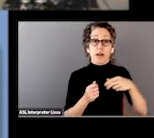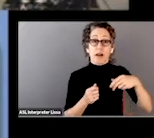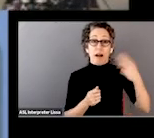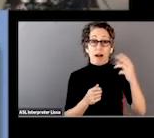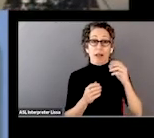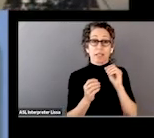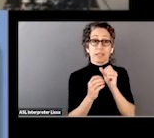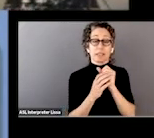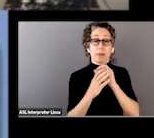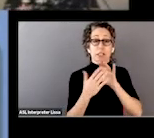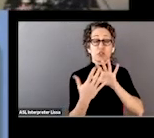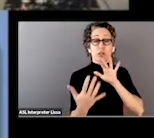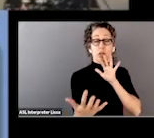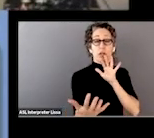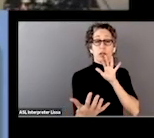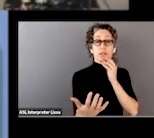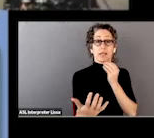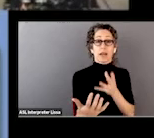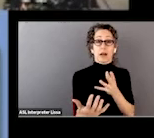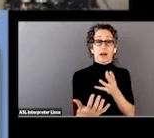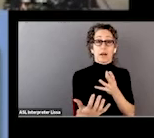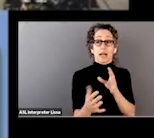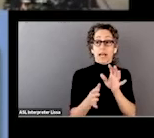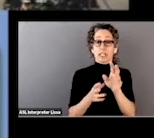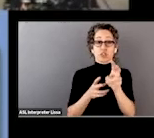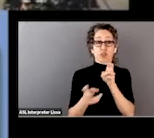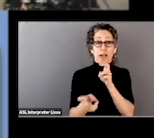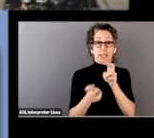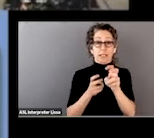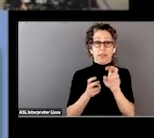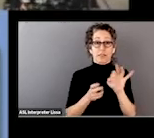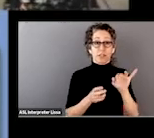the task of extracting features is non-trivial.